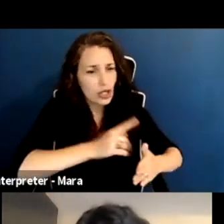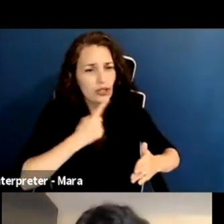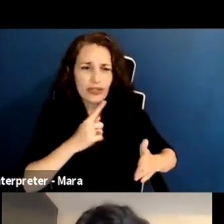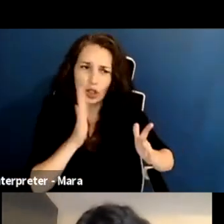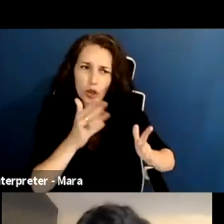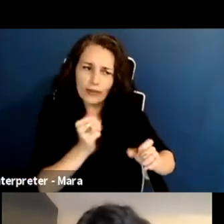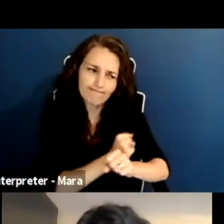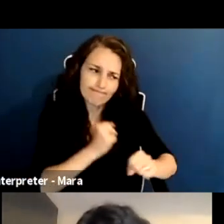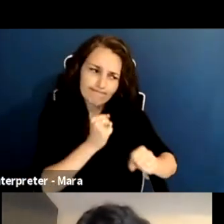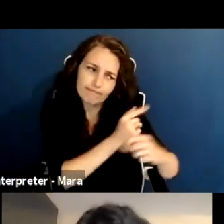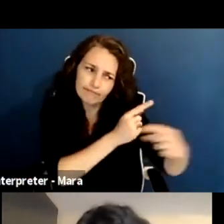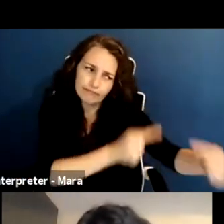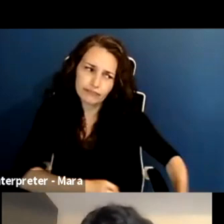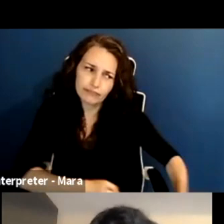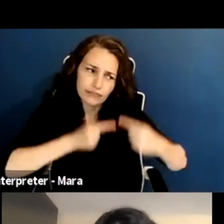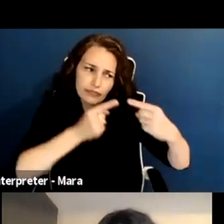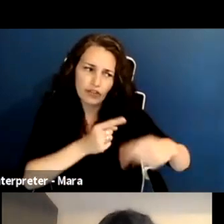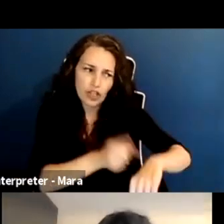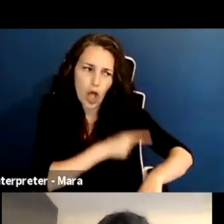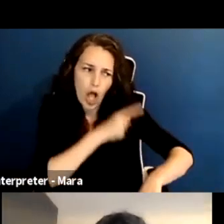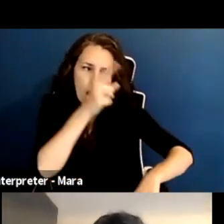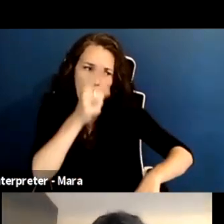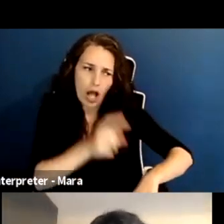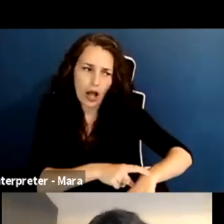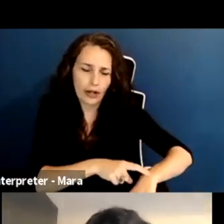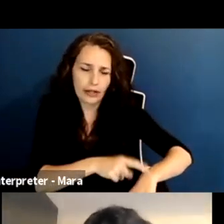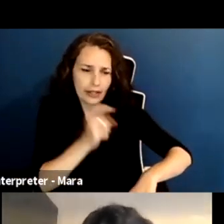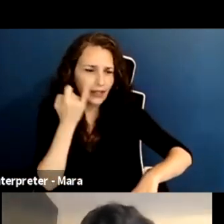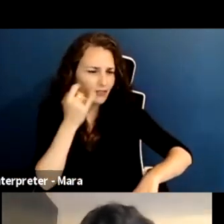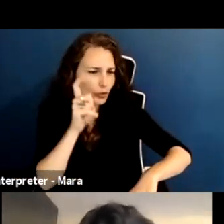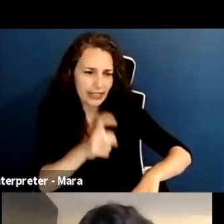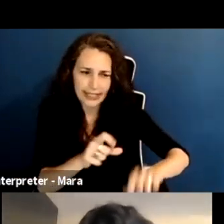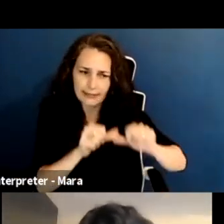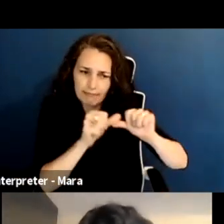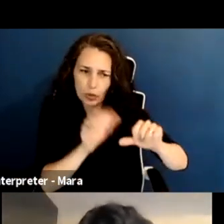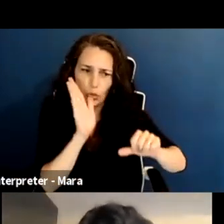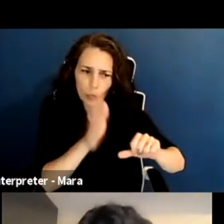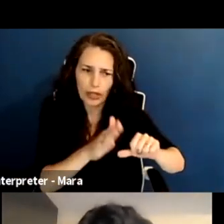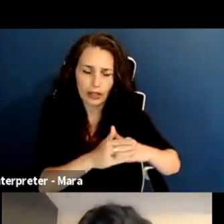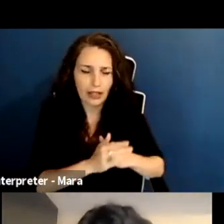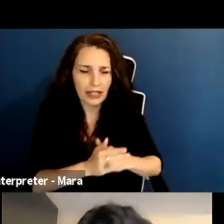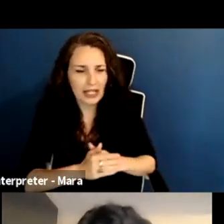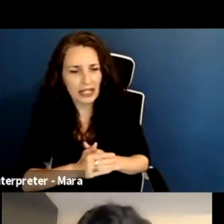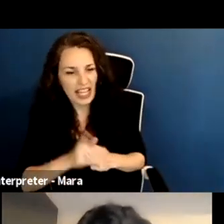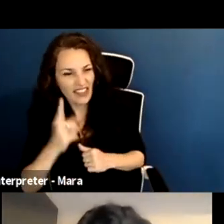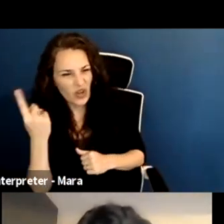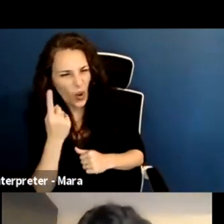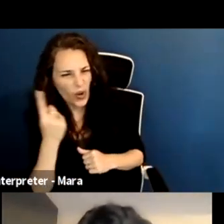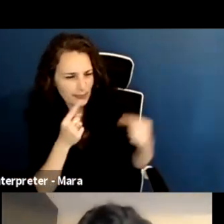And you seem to me that maybe you have always been a fighter or is this something that's,